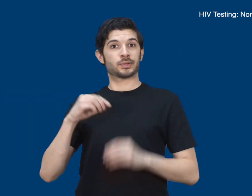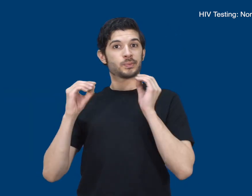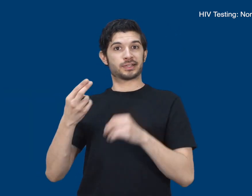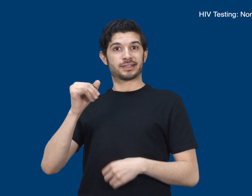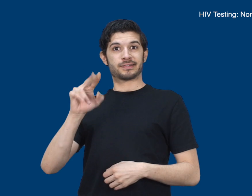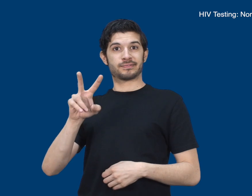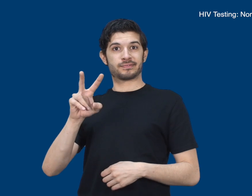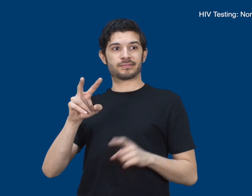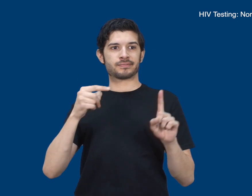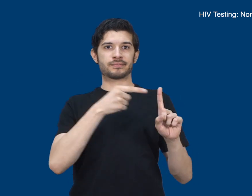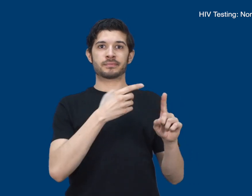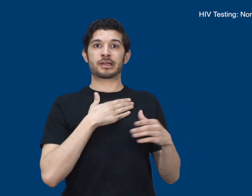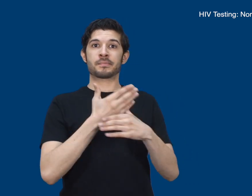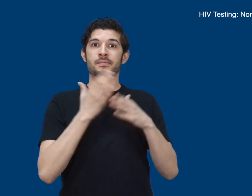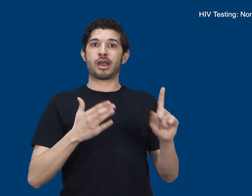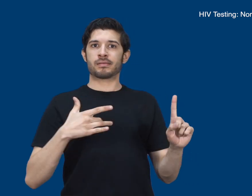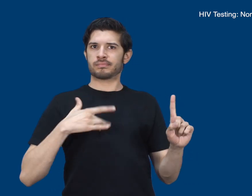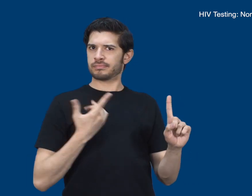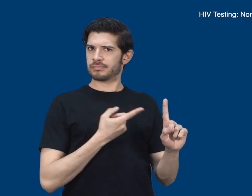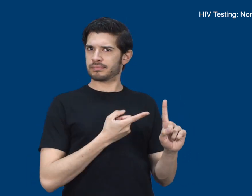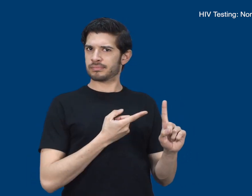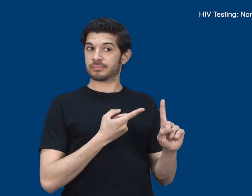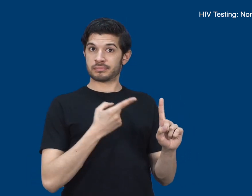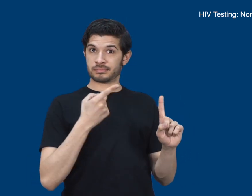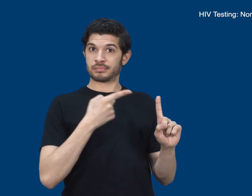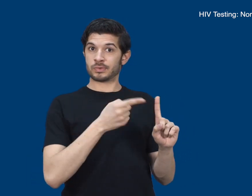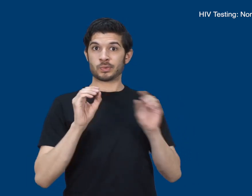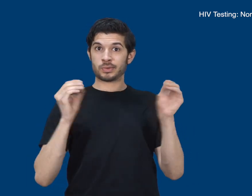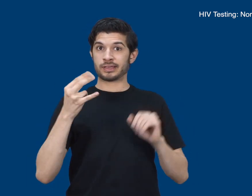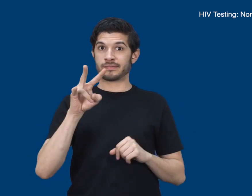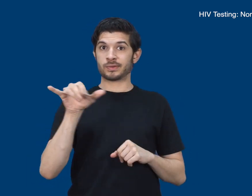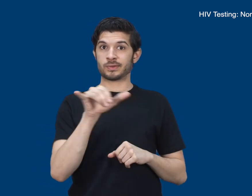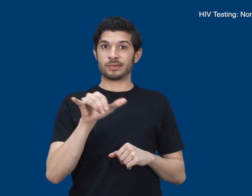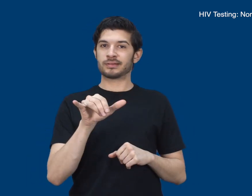If I do not have HIV, does this mean my sexual partner(s) don't have HIV too?